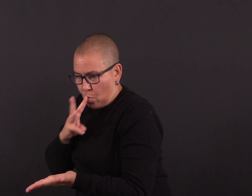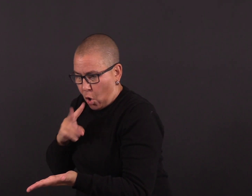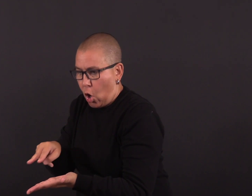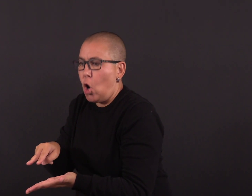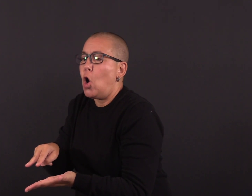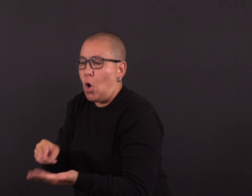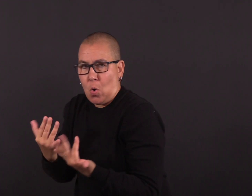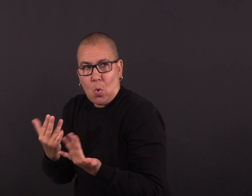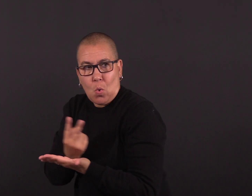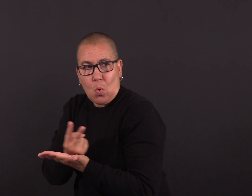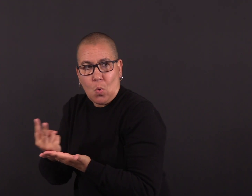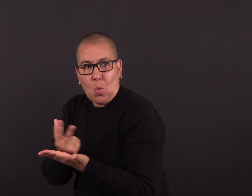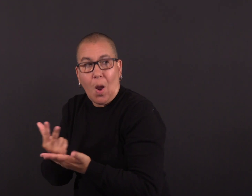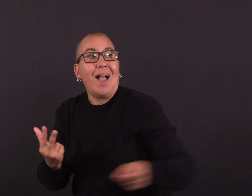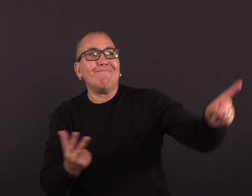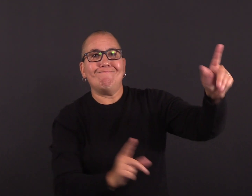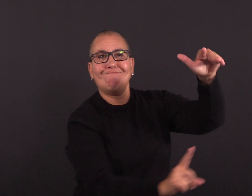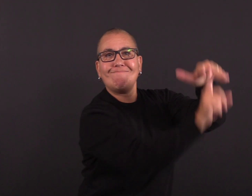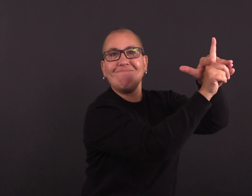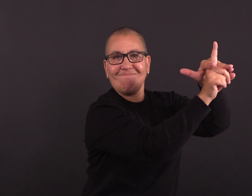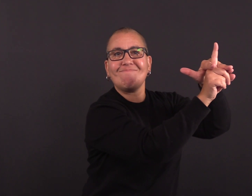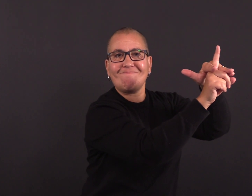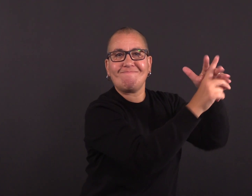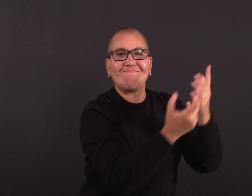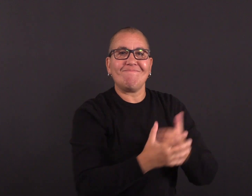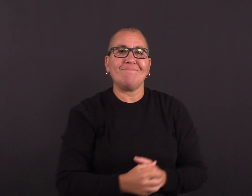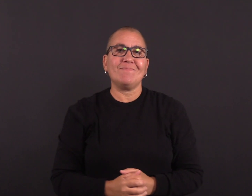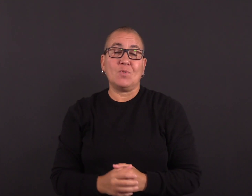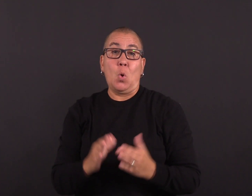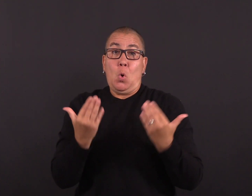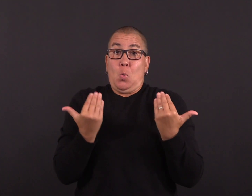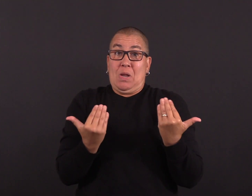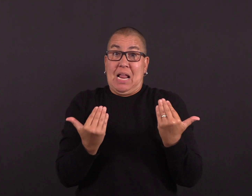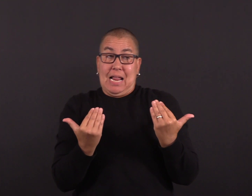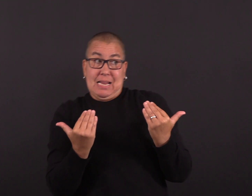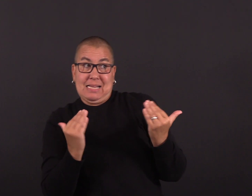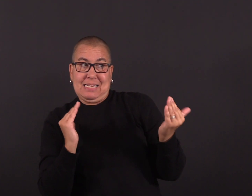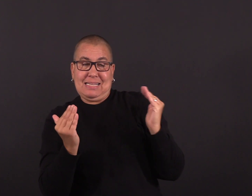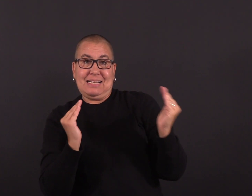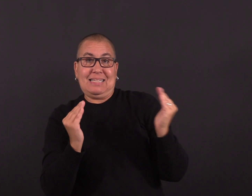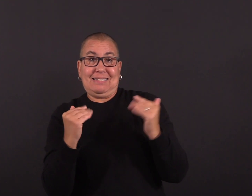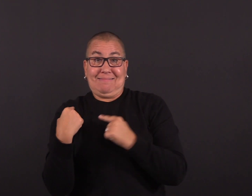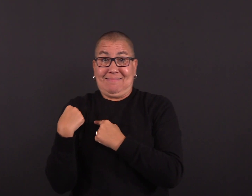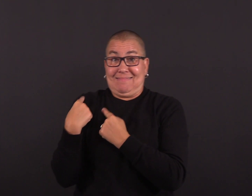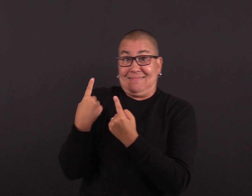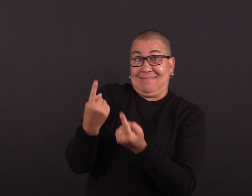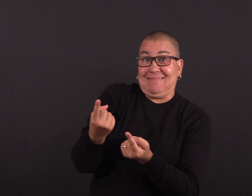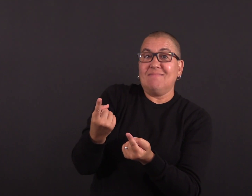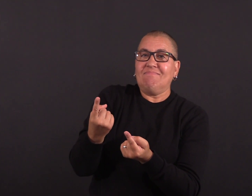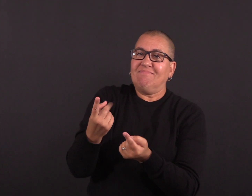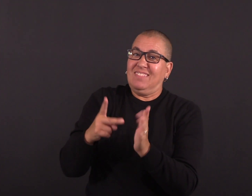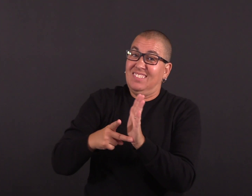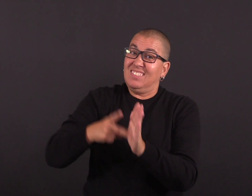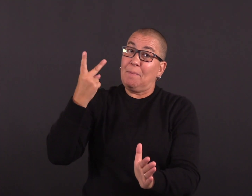said. “The virus sees that and sees most faces and noses and mouths are uncovered and unprotected,